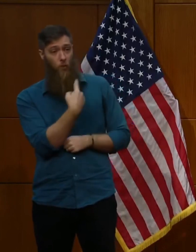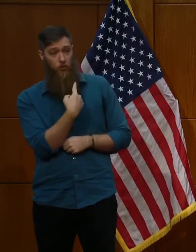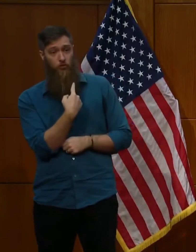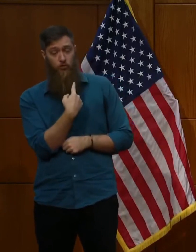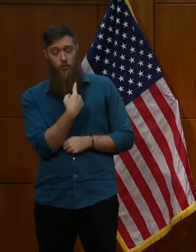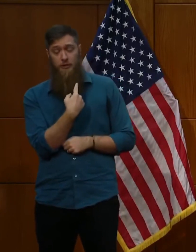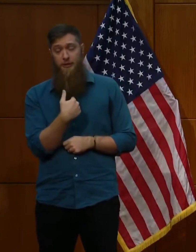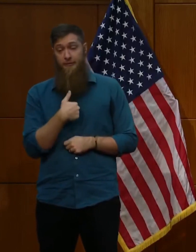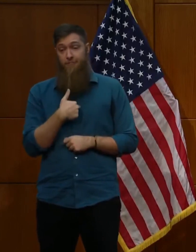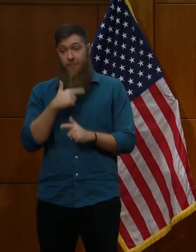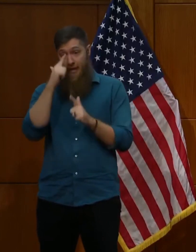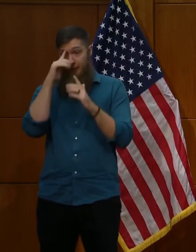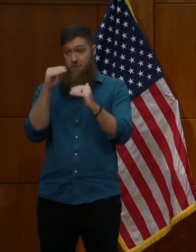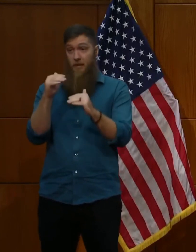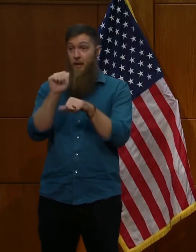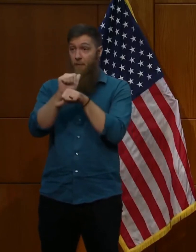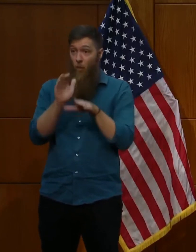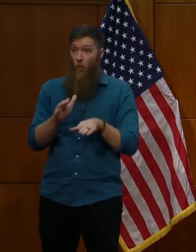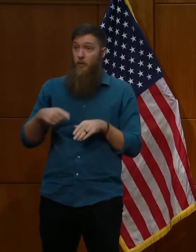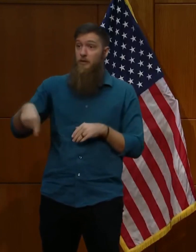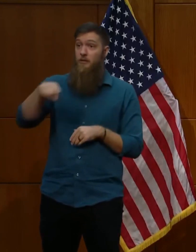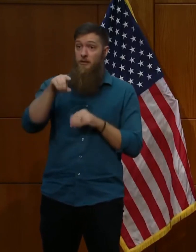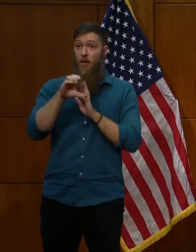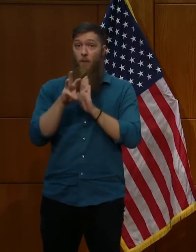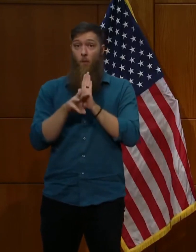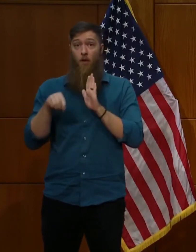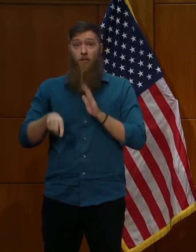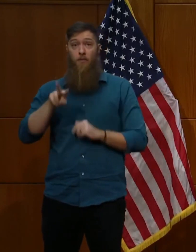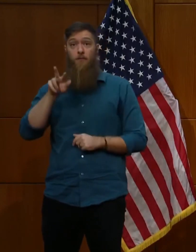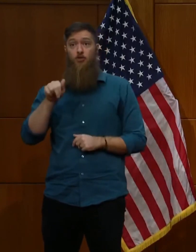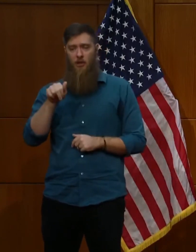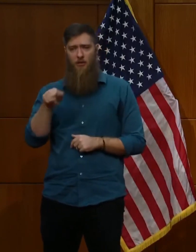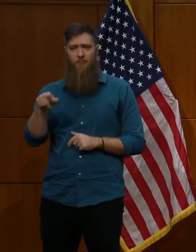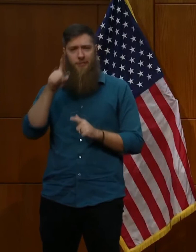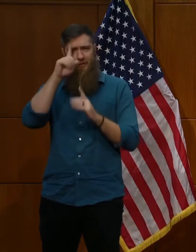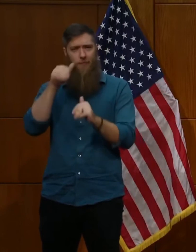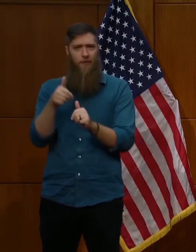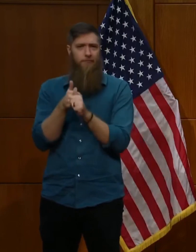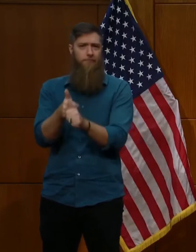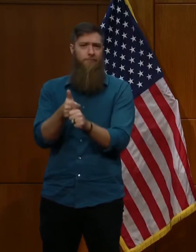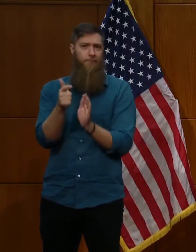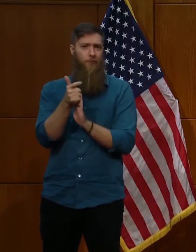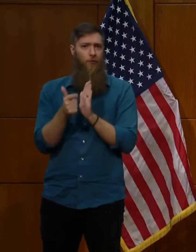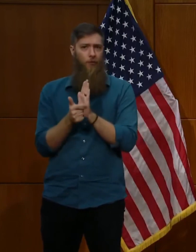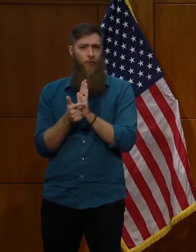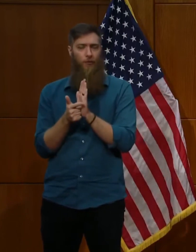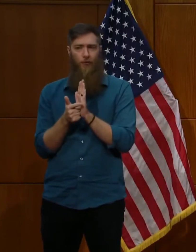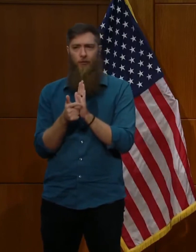question and I I I expect our employees of the Commonwealth of Virginia to follow the law to follow